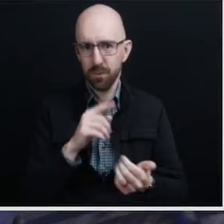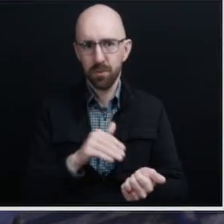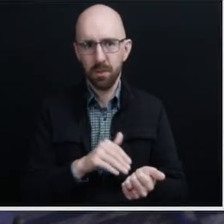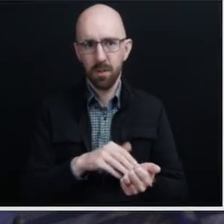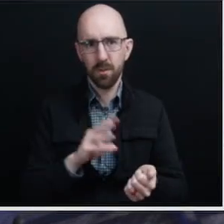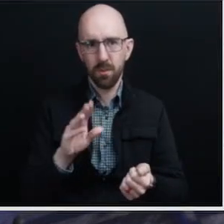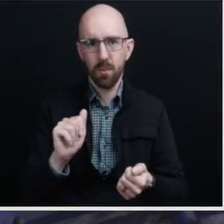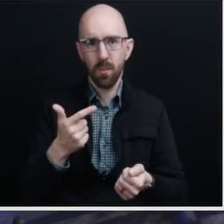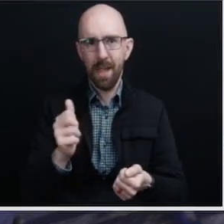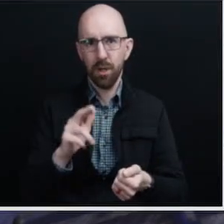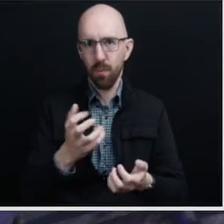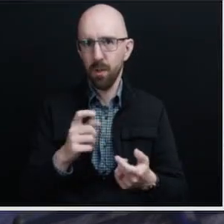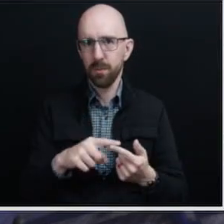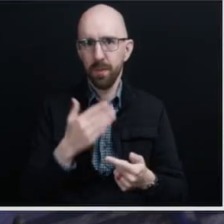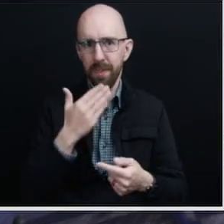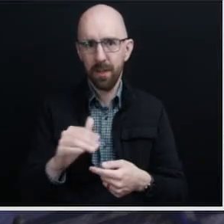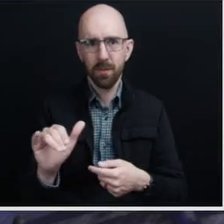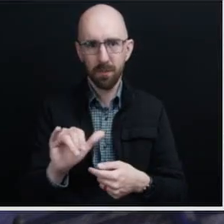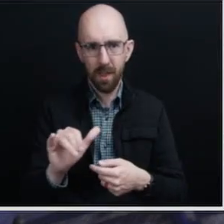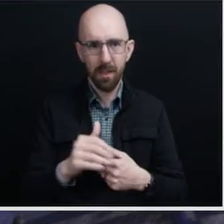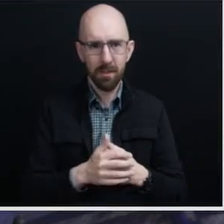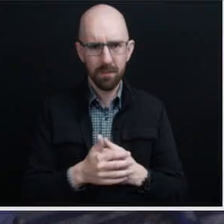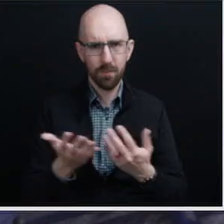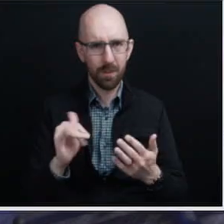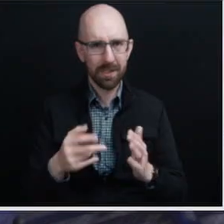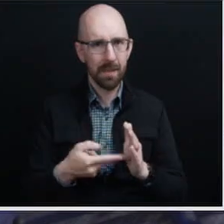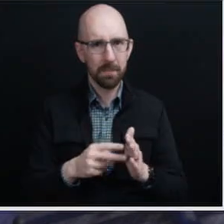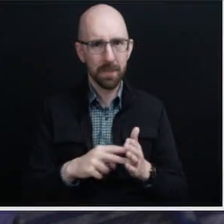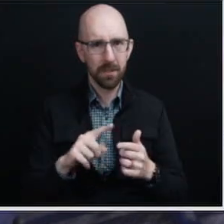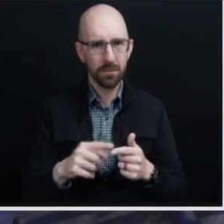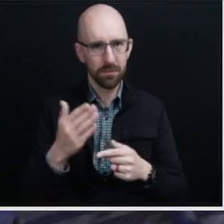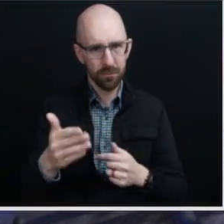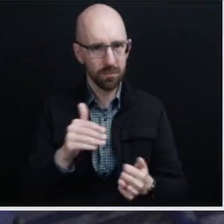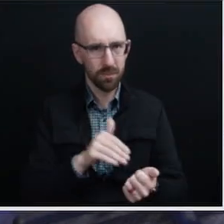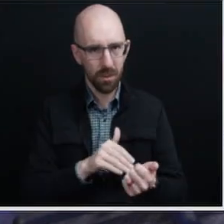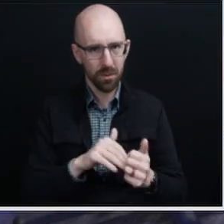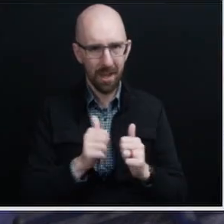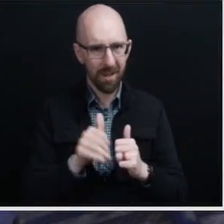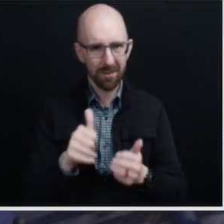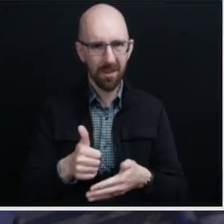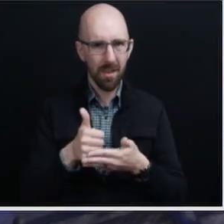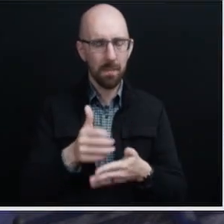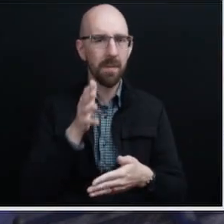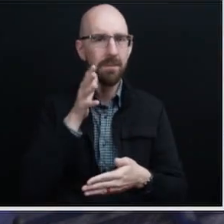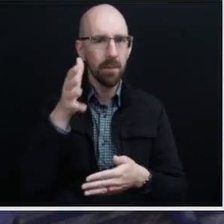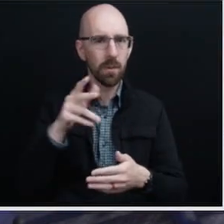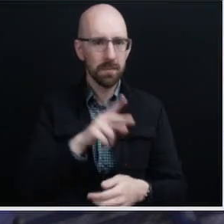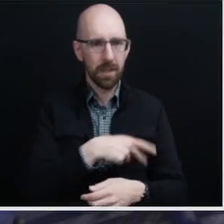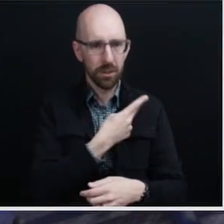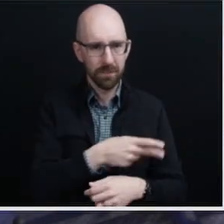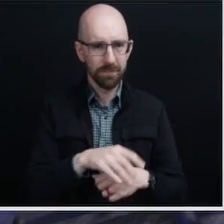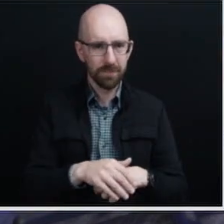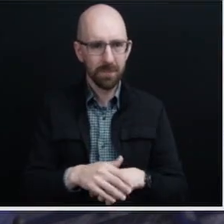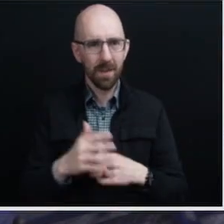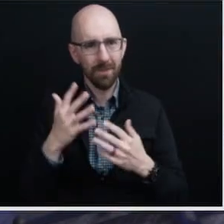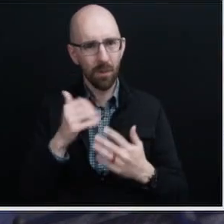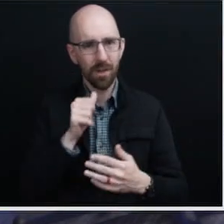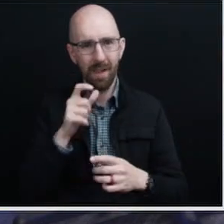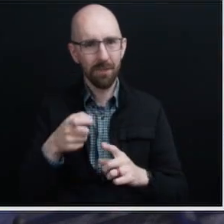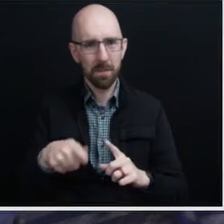to thank you. And what does this mean to you, Dr. Wagner? And how does it help uh future patients? Unfortunately, not in front of a camera. We've had the opportunity to talk about this because